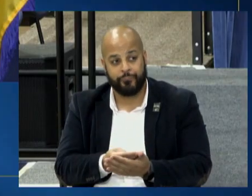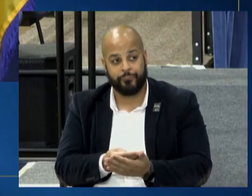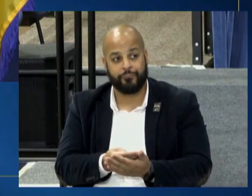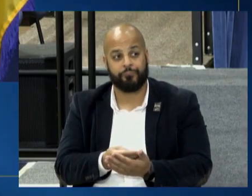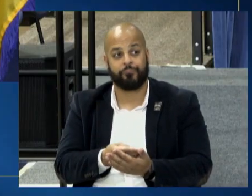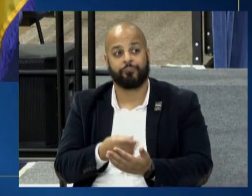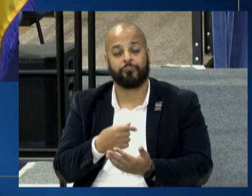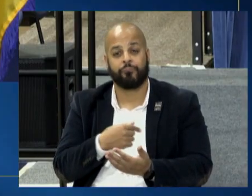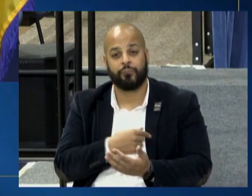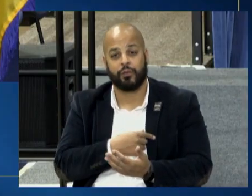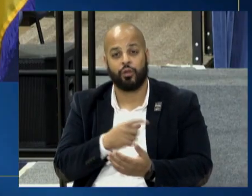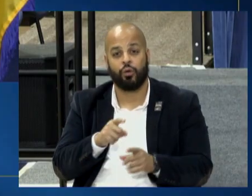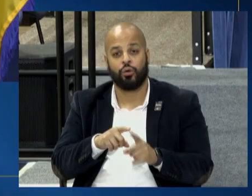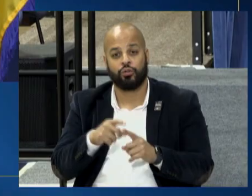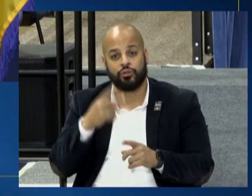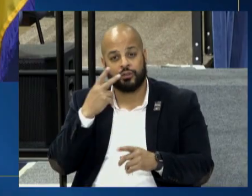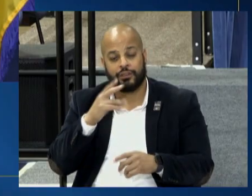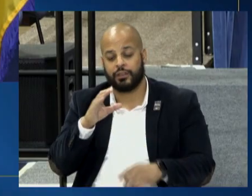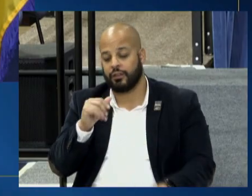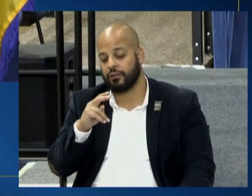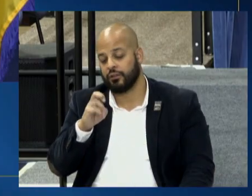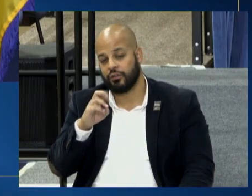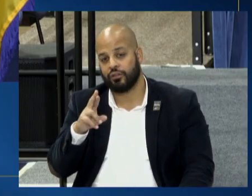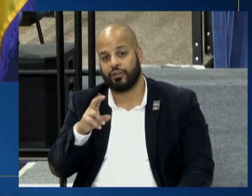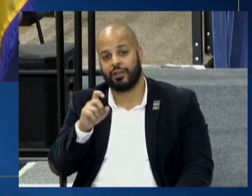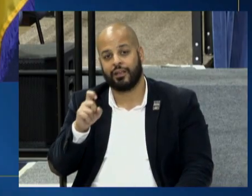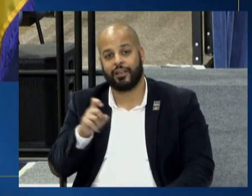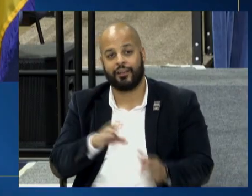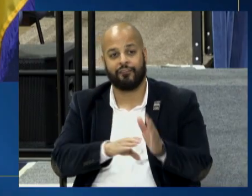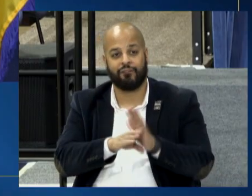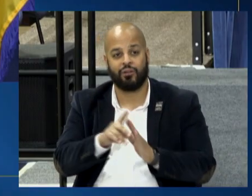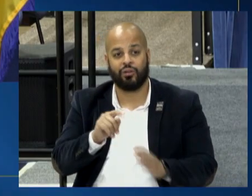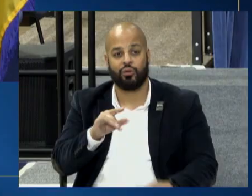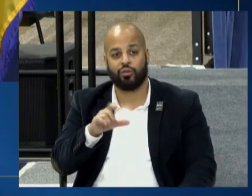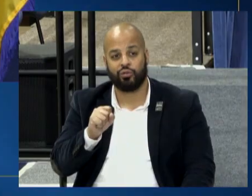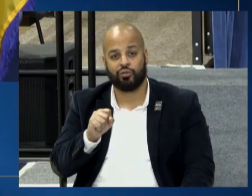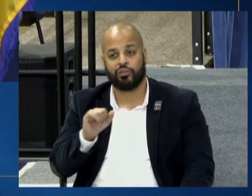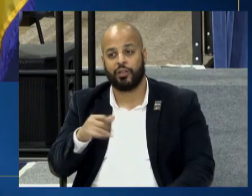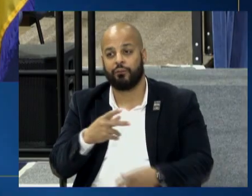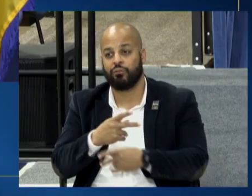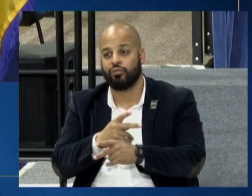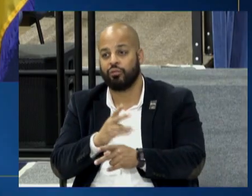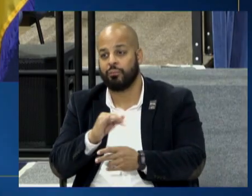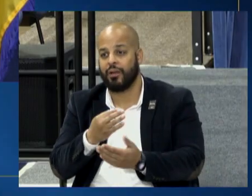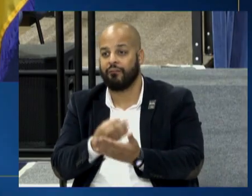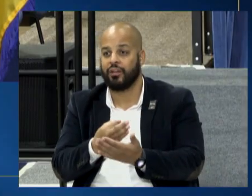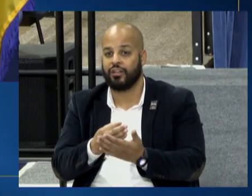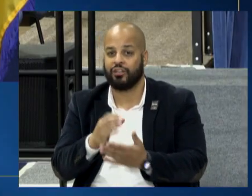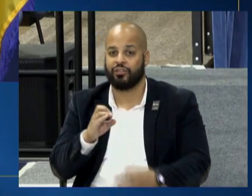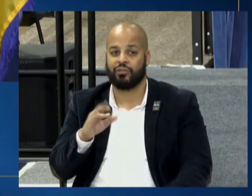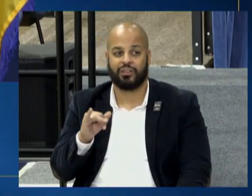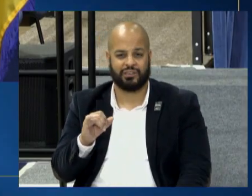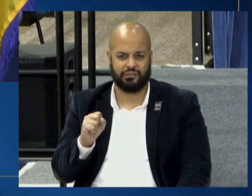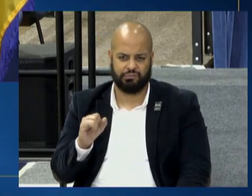developing tools and advancing digital innovation to reduce financial toxicity for cancer patients.